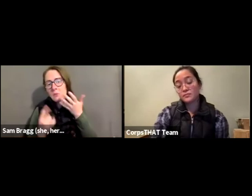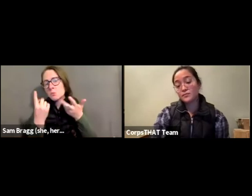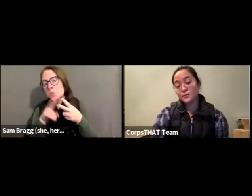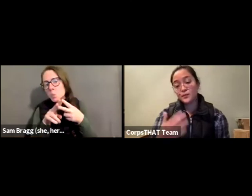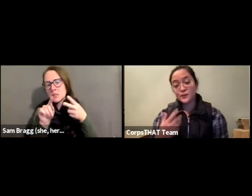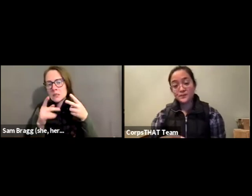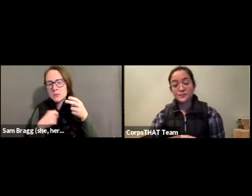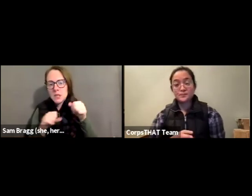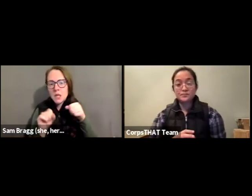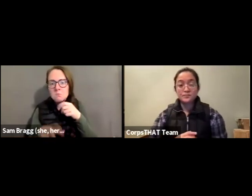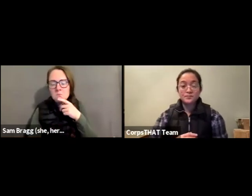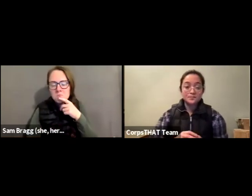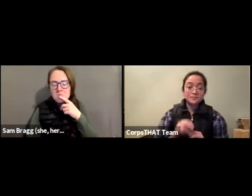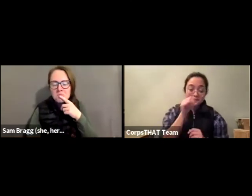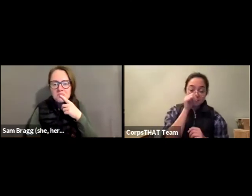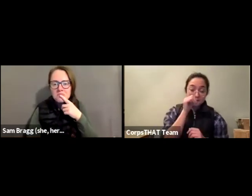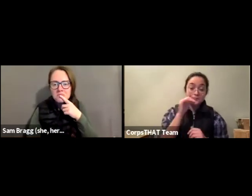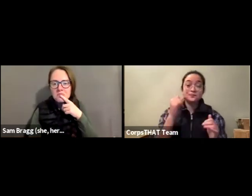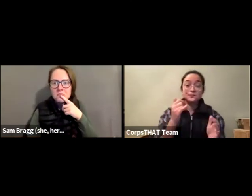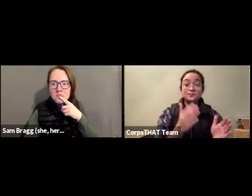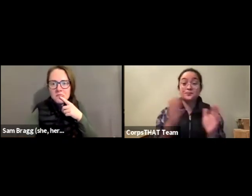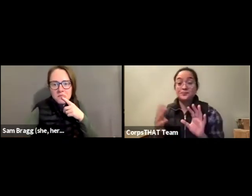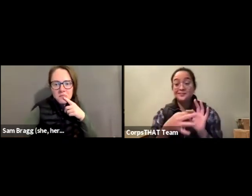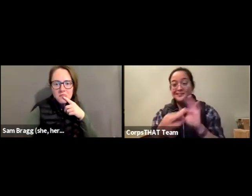than perhaps hearing individuals so those are two comments i would say as far as communication